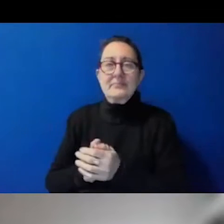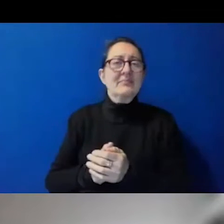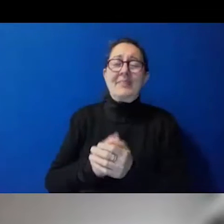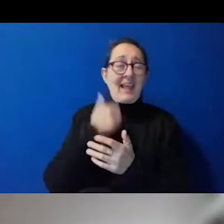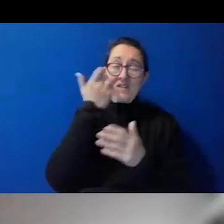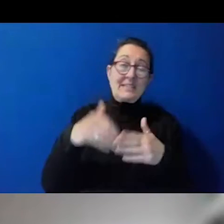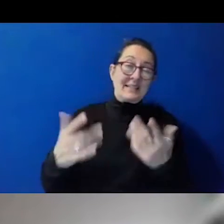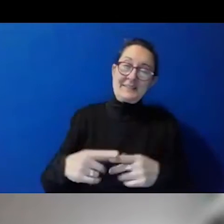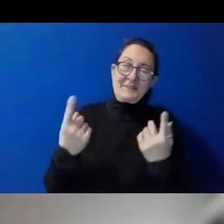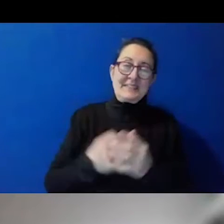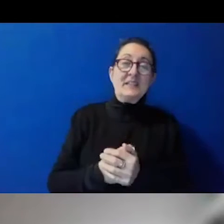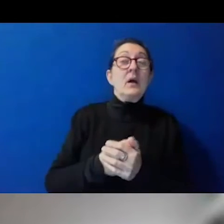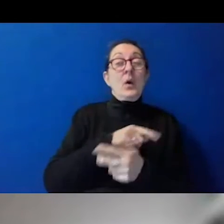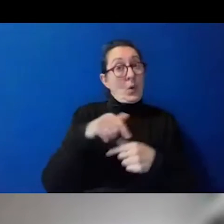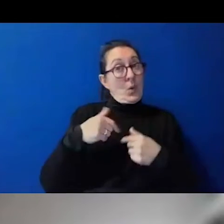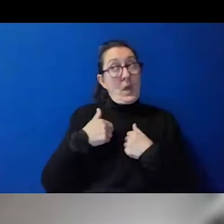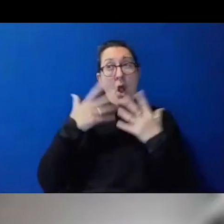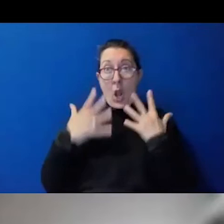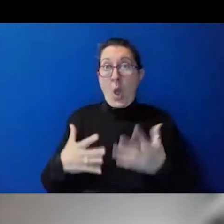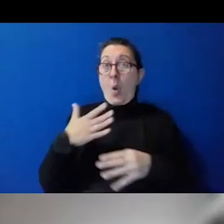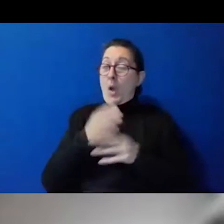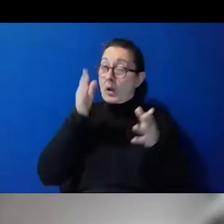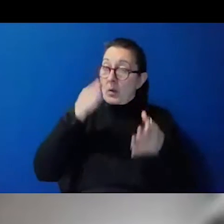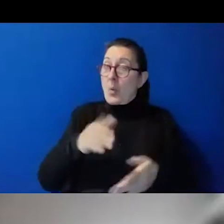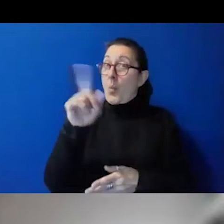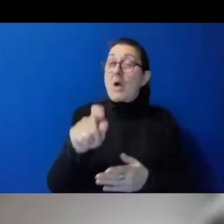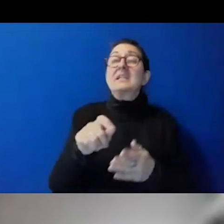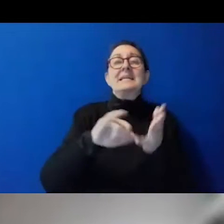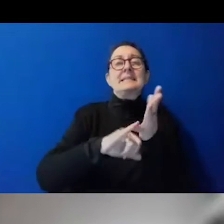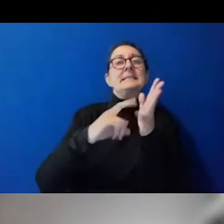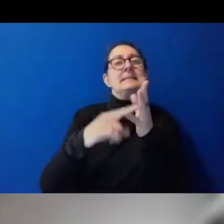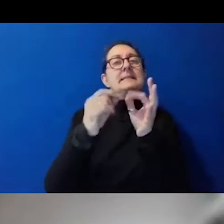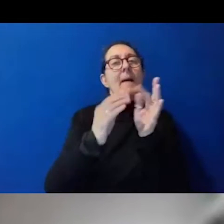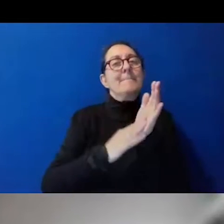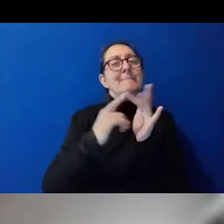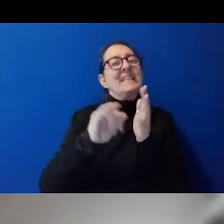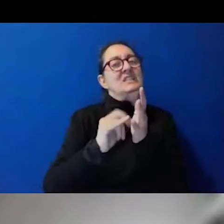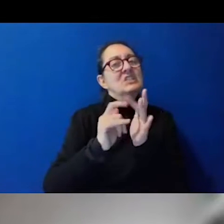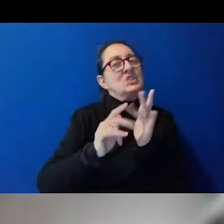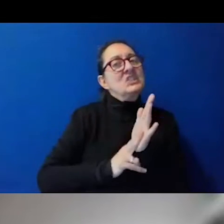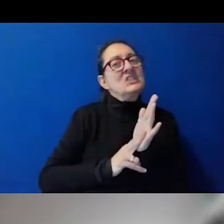time drafting um we spent a lot of time doing written submissions um lots of paperwork um in